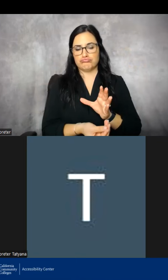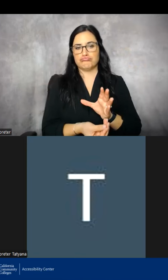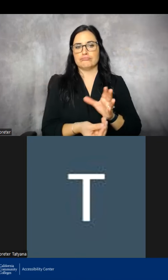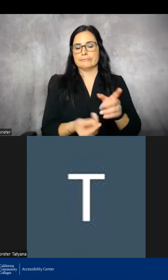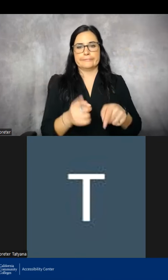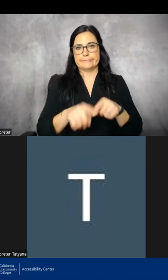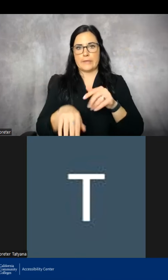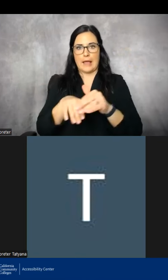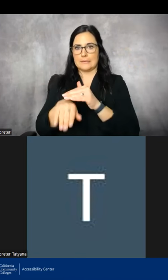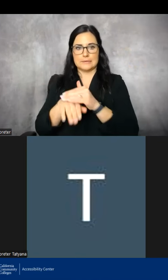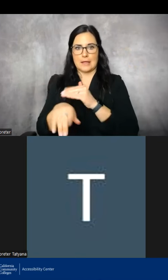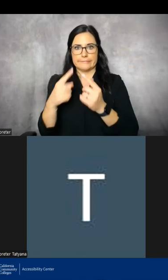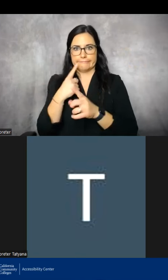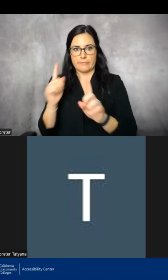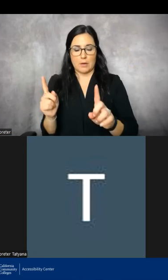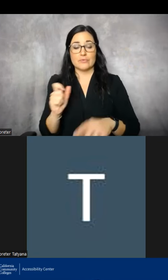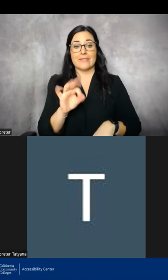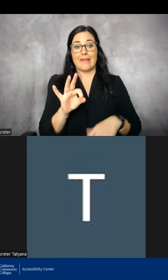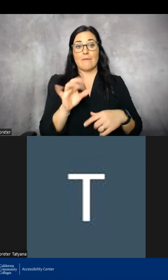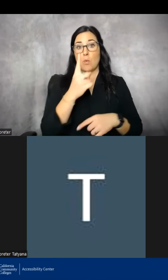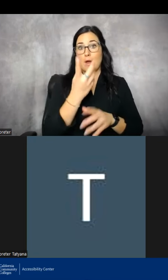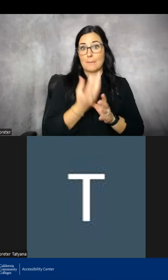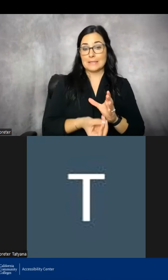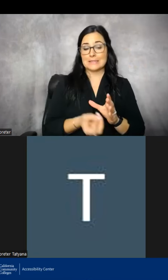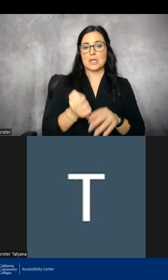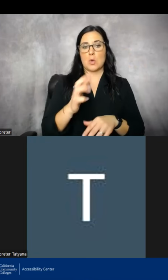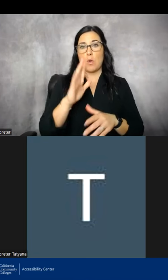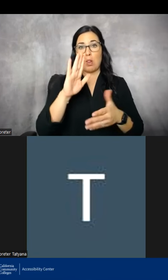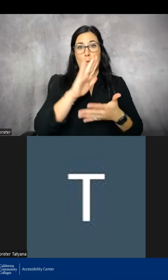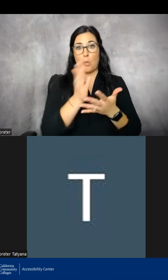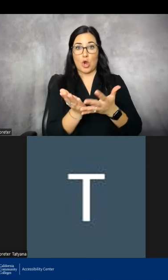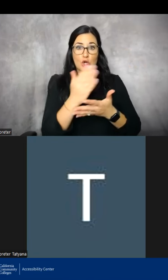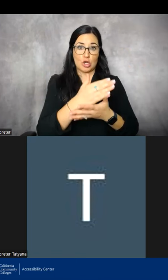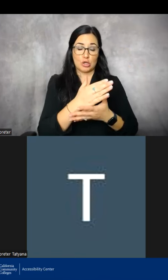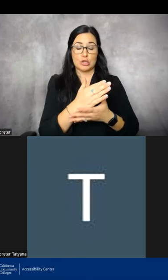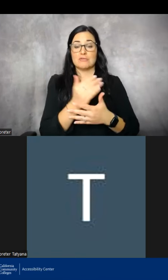But if just one is missing or order is incorrect, it will affect announcement,